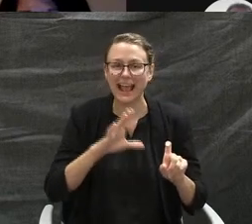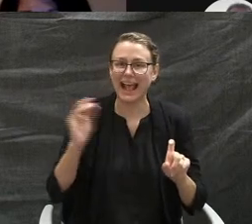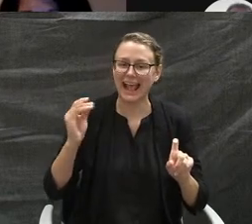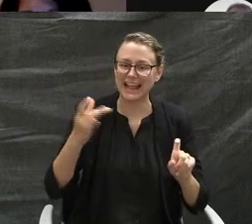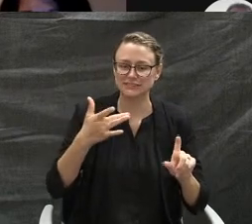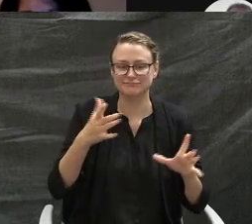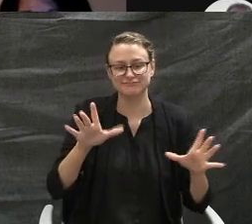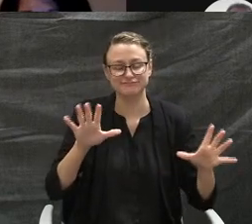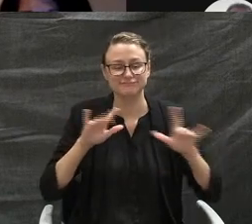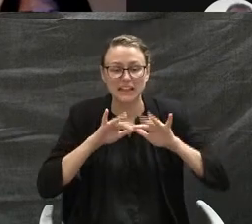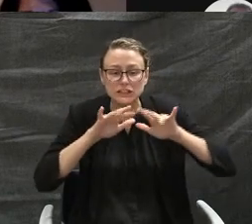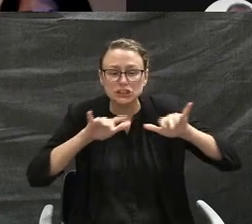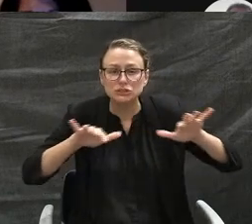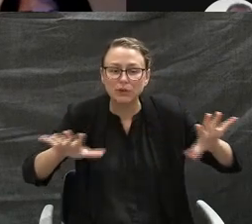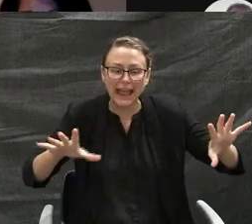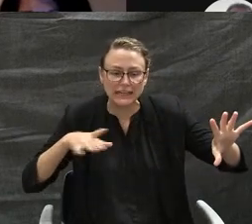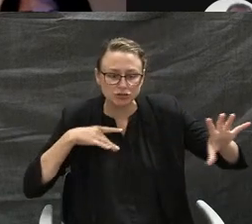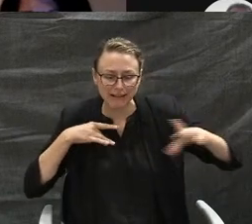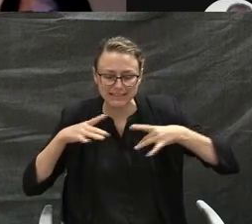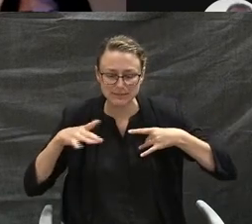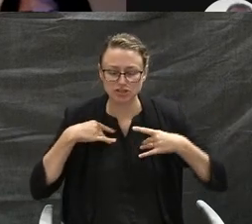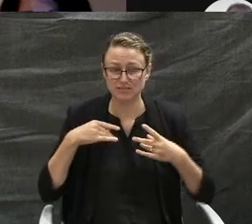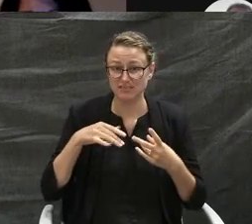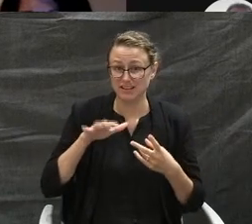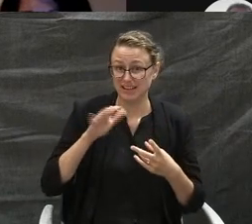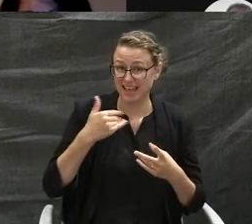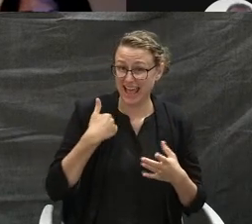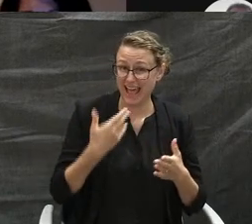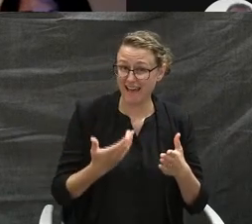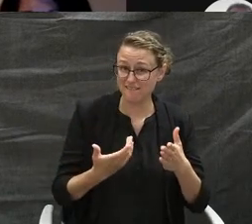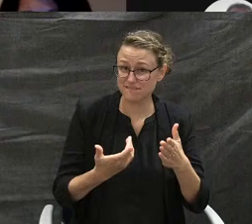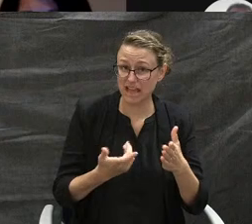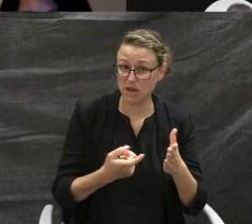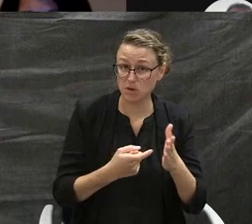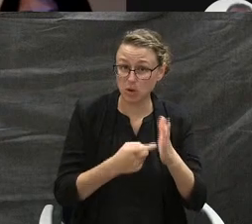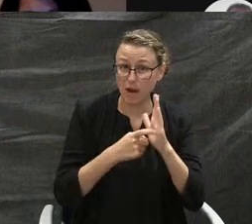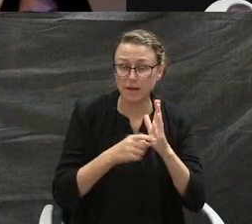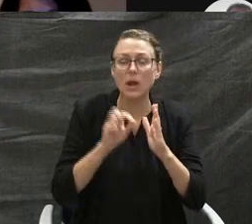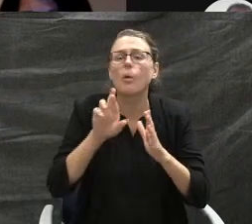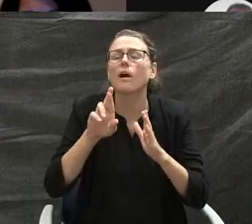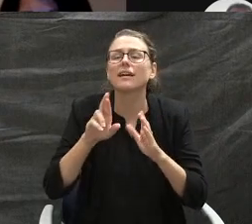Is there a? Is there a requirement or can you require